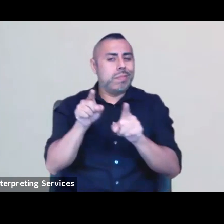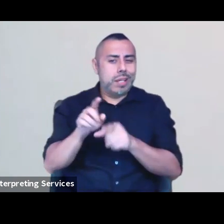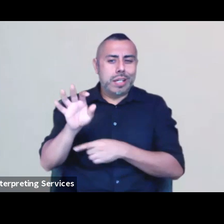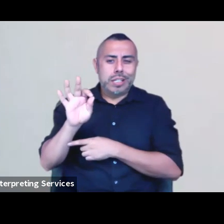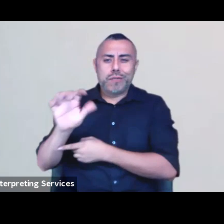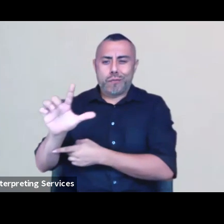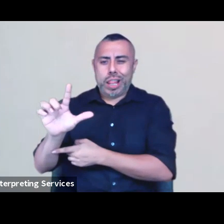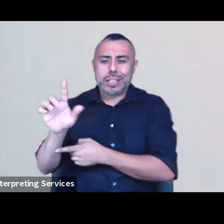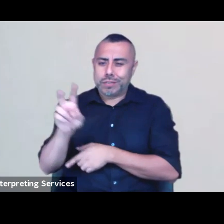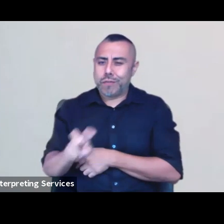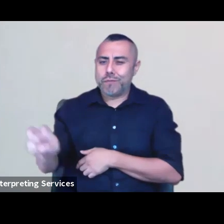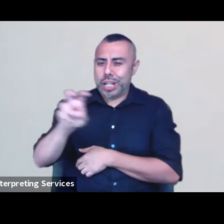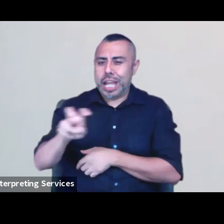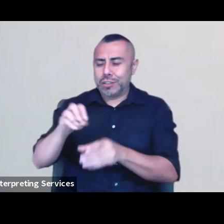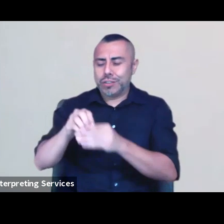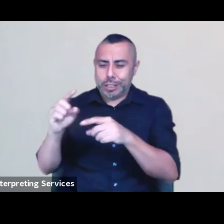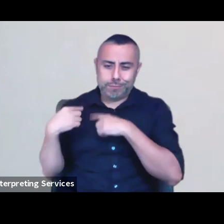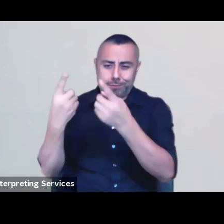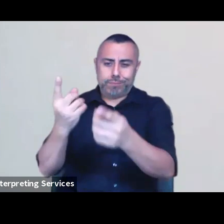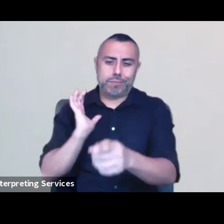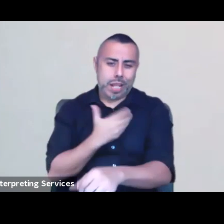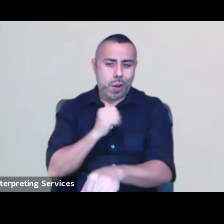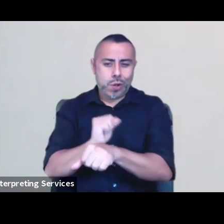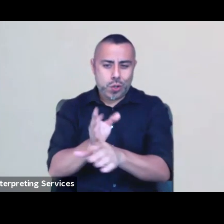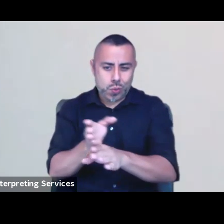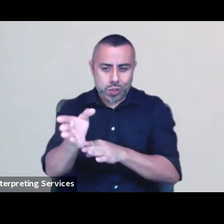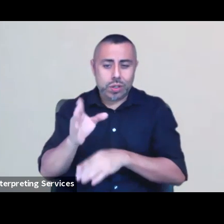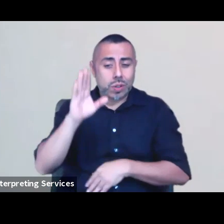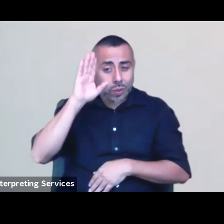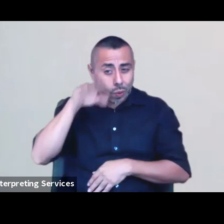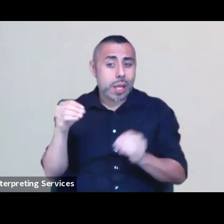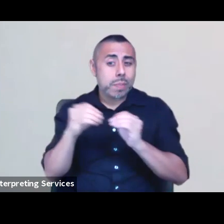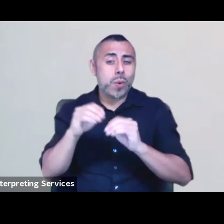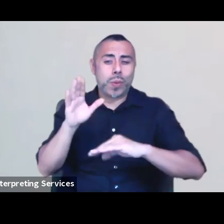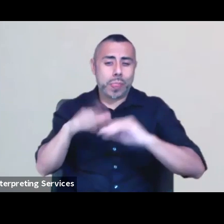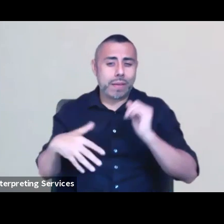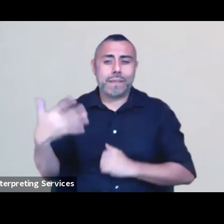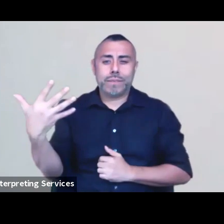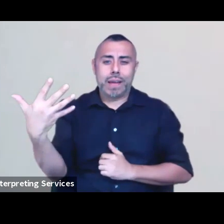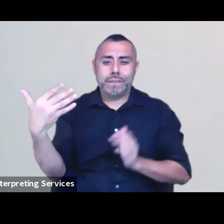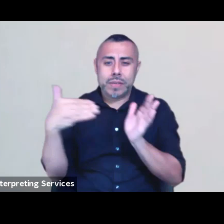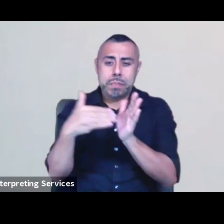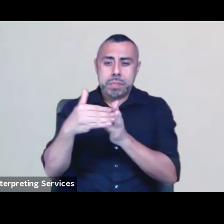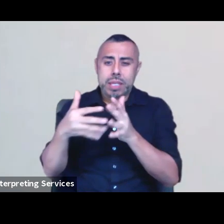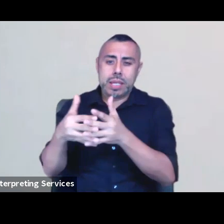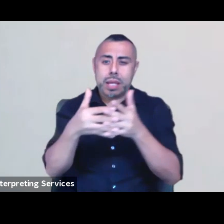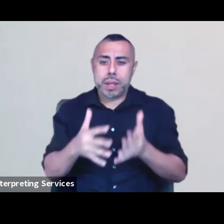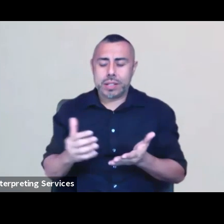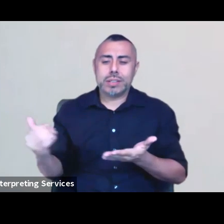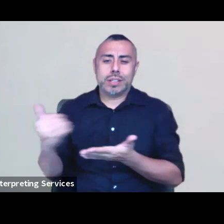We know that there are more than five million Americans who make their livelihoods in the broader arts and culture sector nationwide